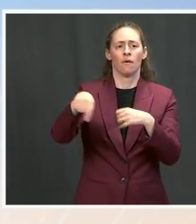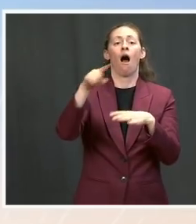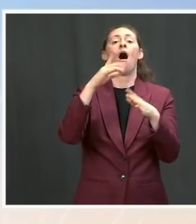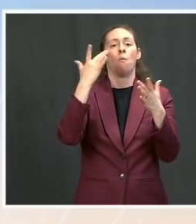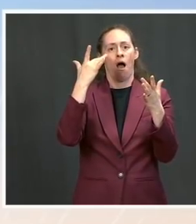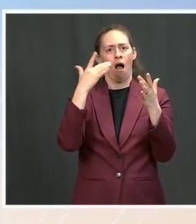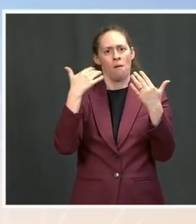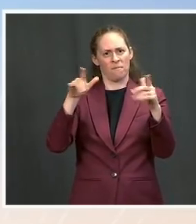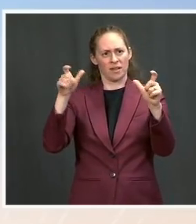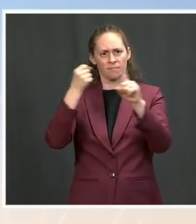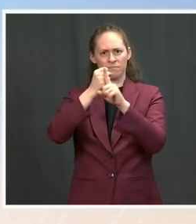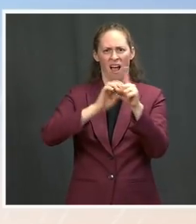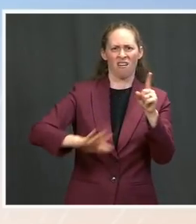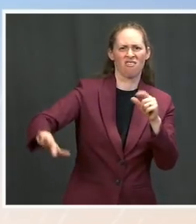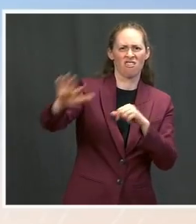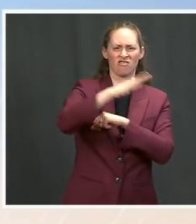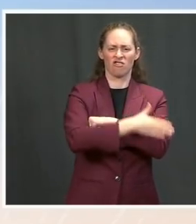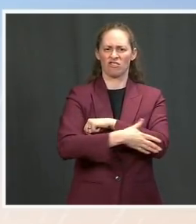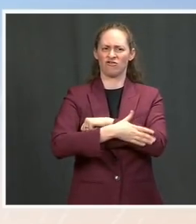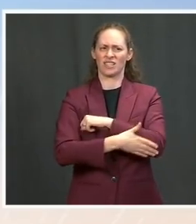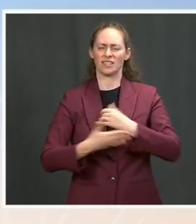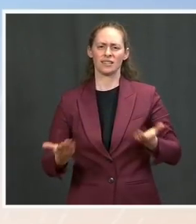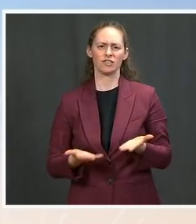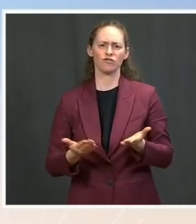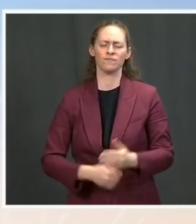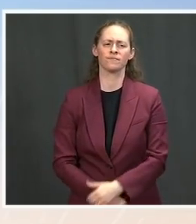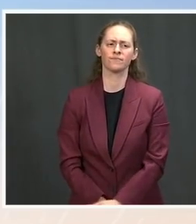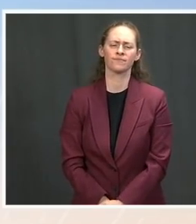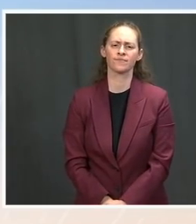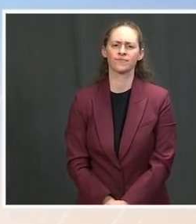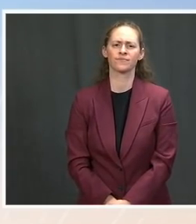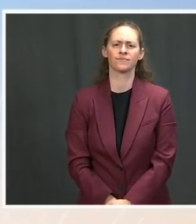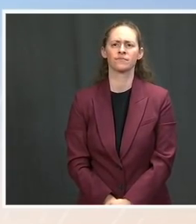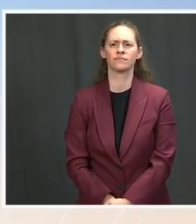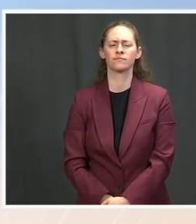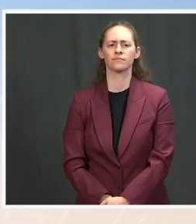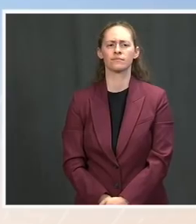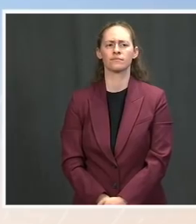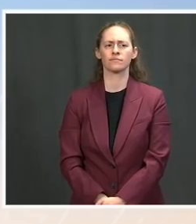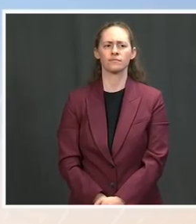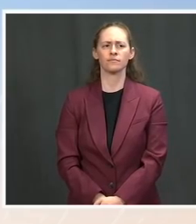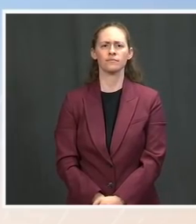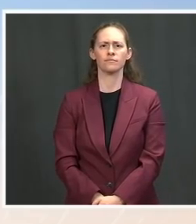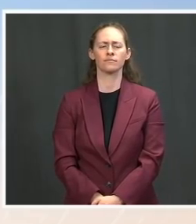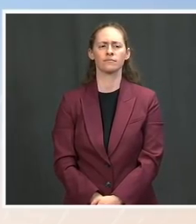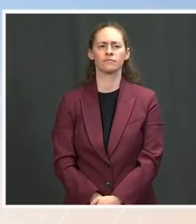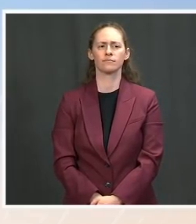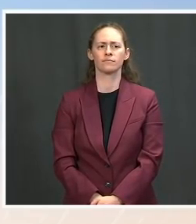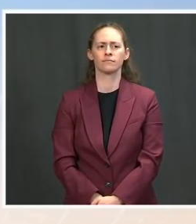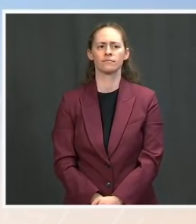a bunch of lawmaker, including one I cover, who would love to still see another round of stimulus checks -- direct payments --